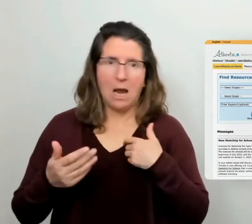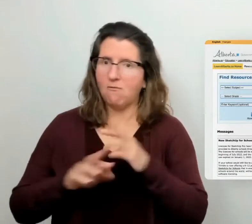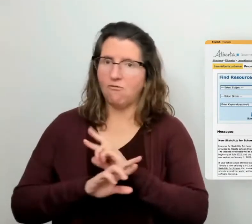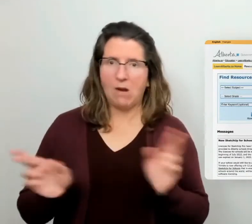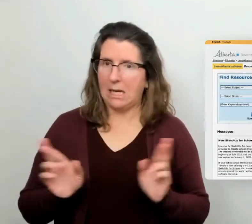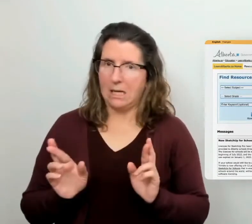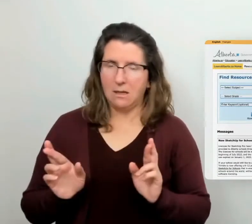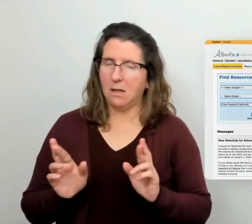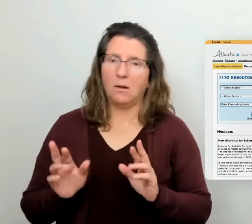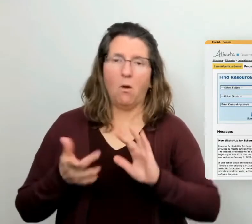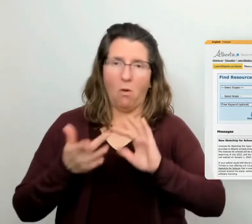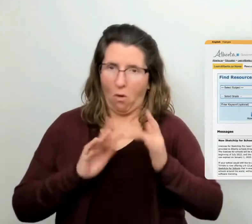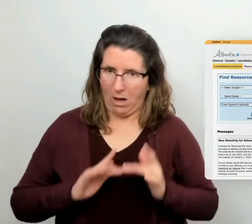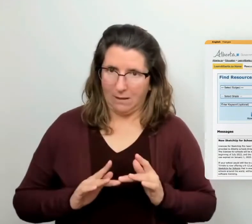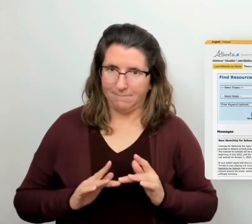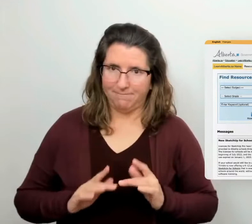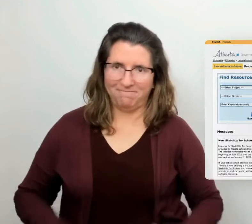It's all free and ready to use.